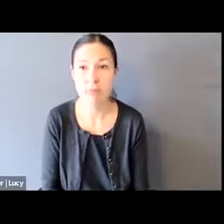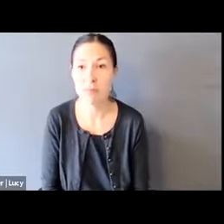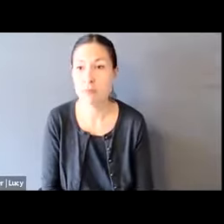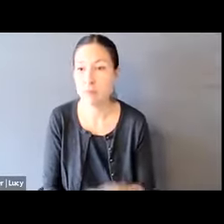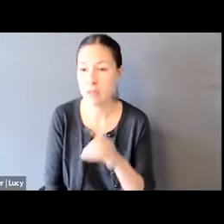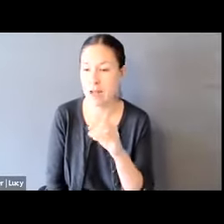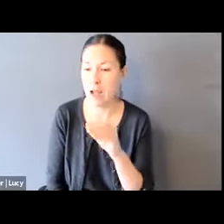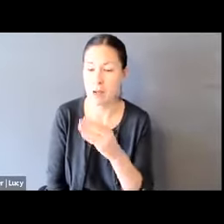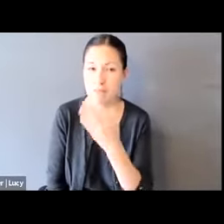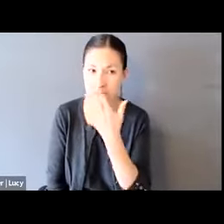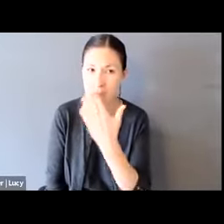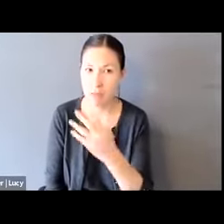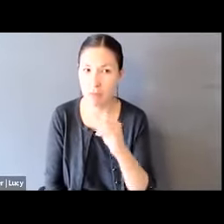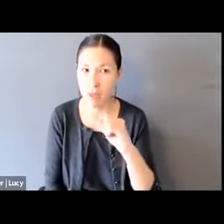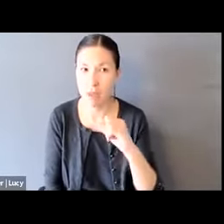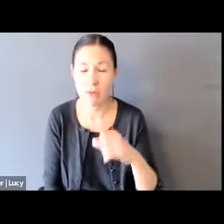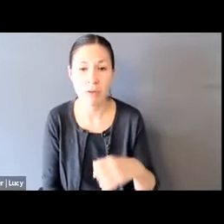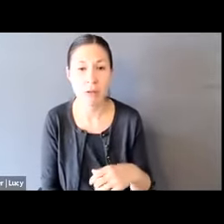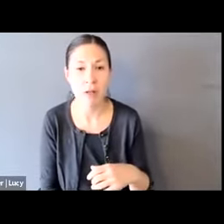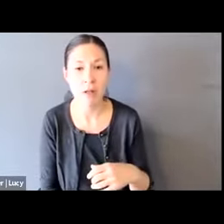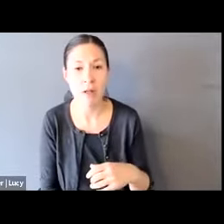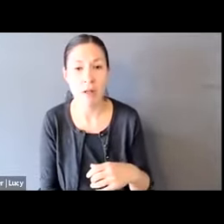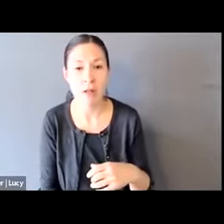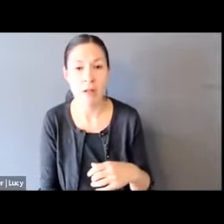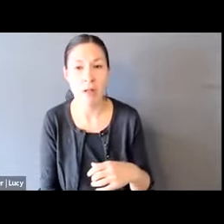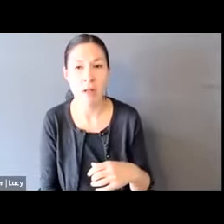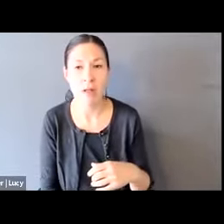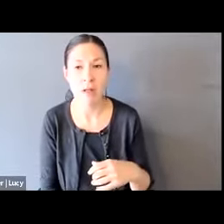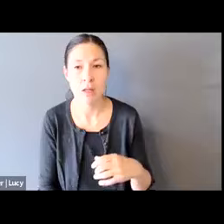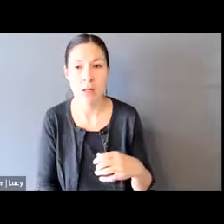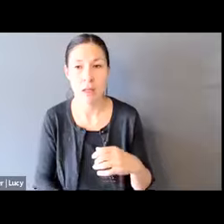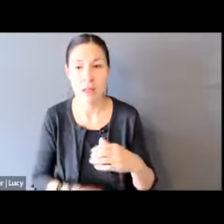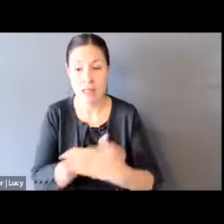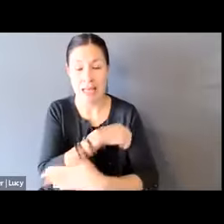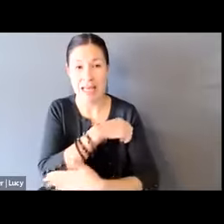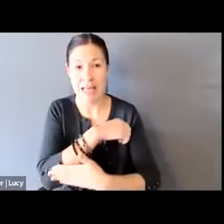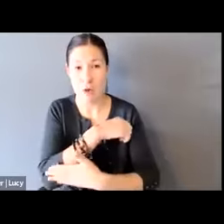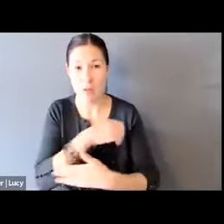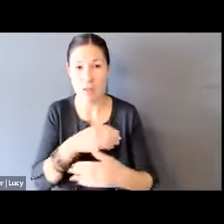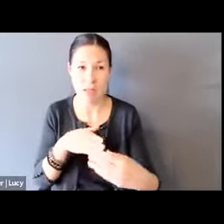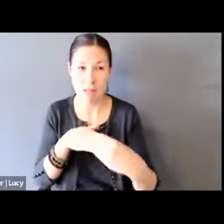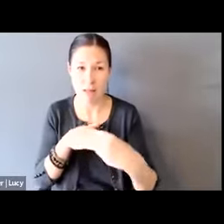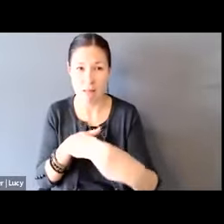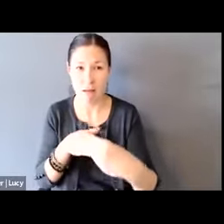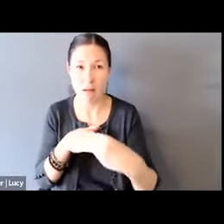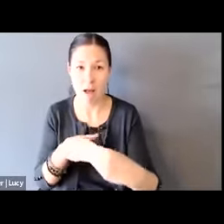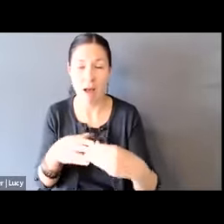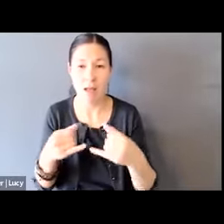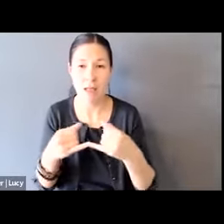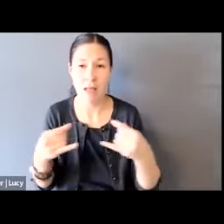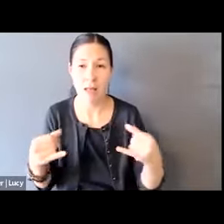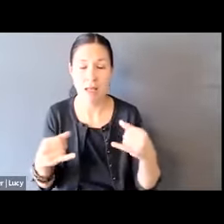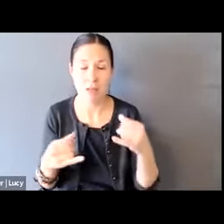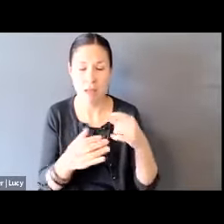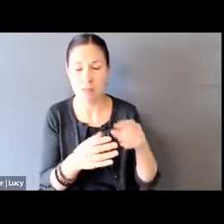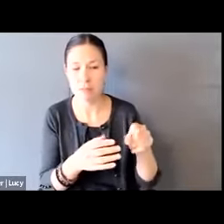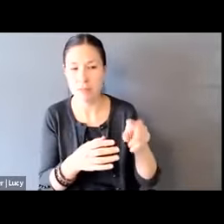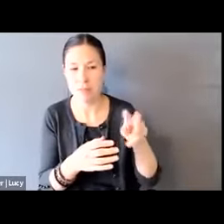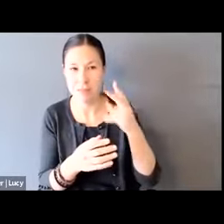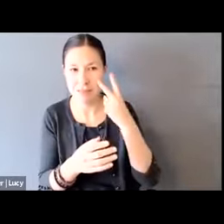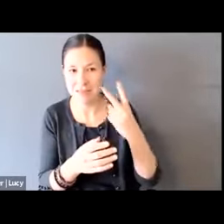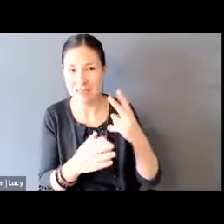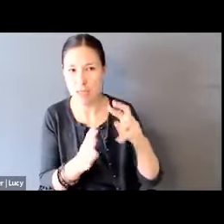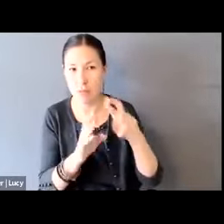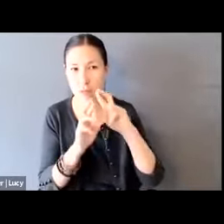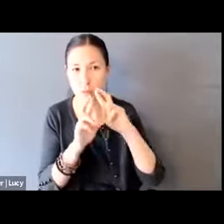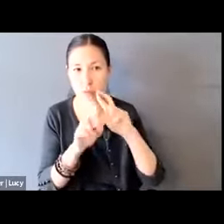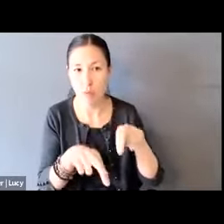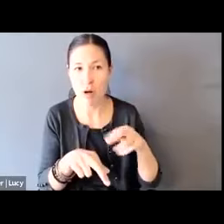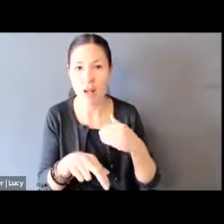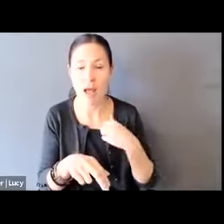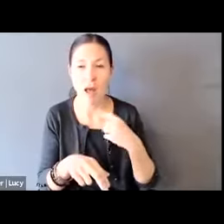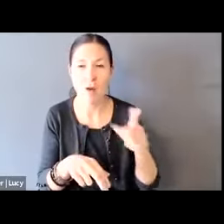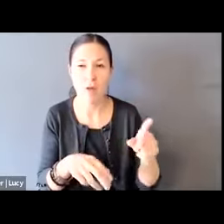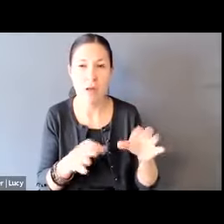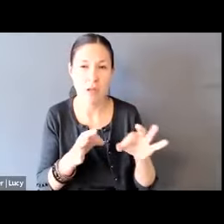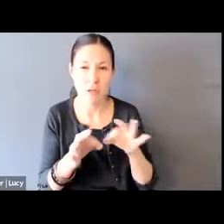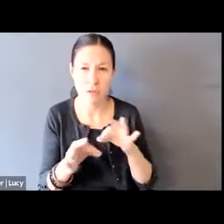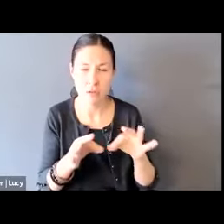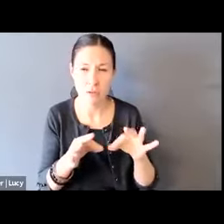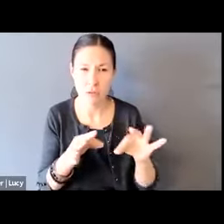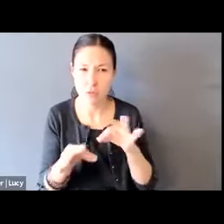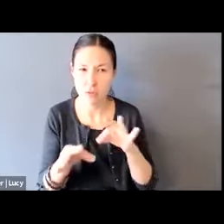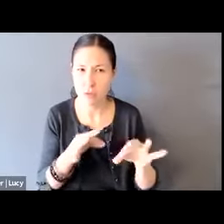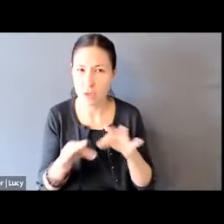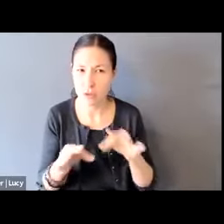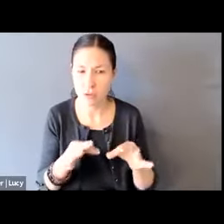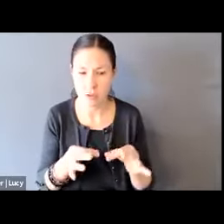As for the county guidelines, going back to the report with the instructions for preventative